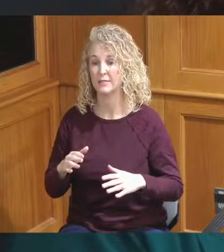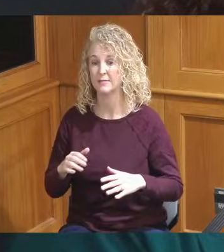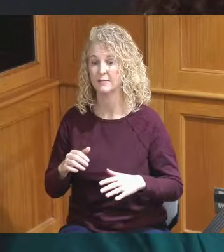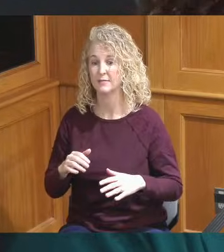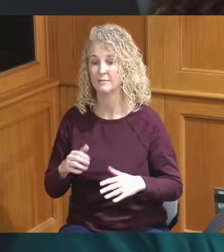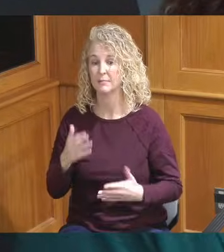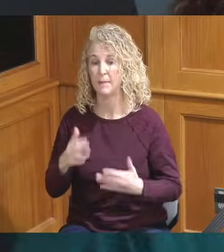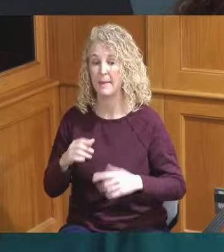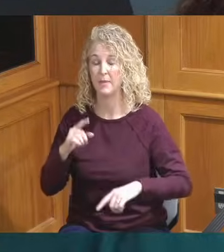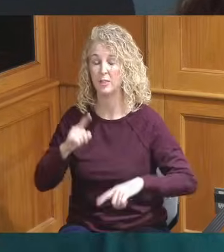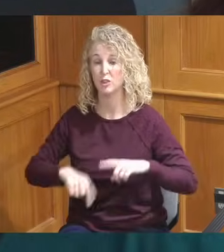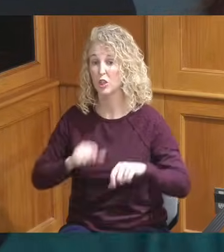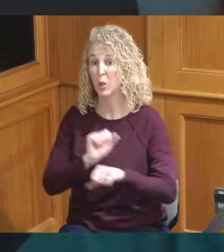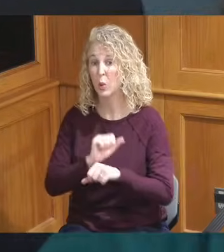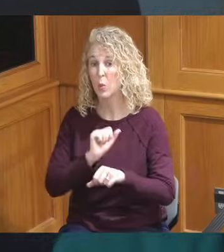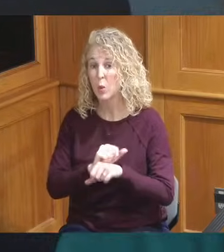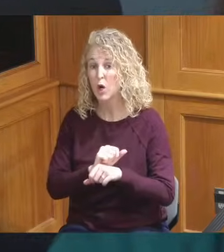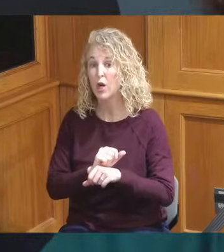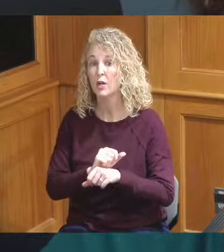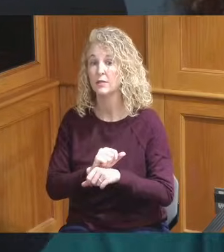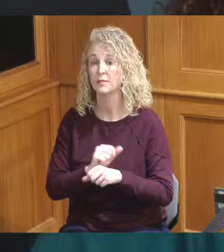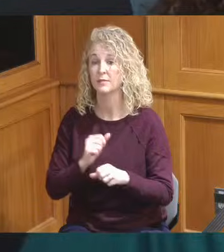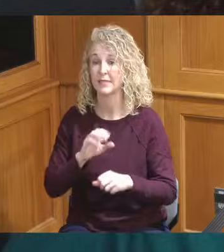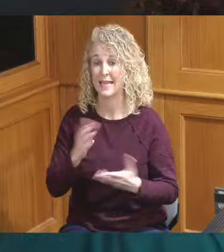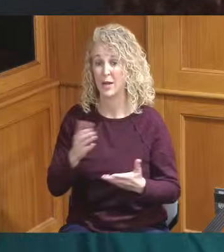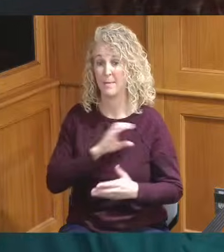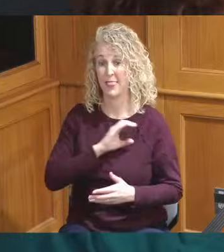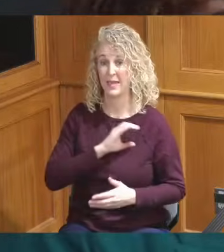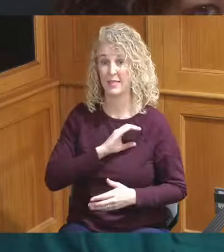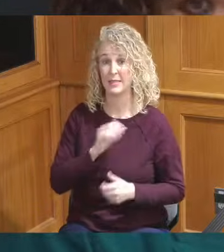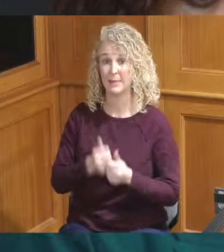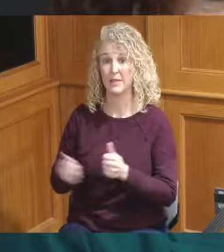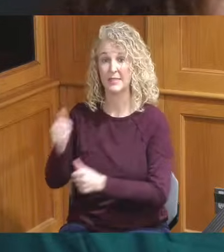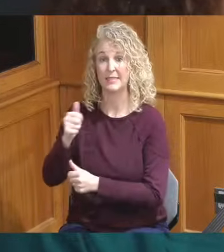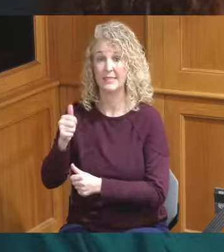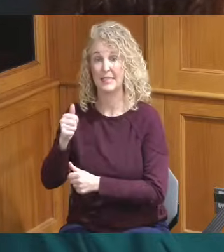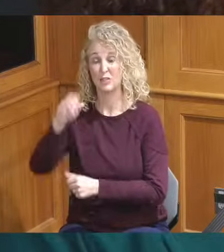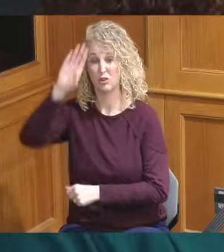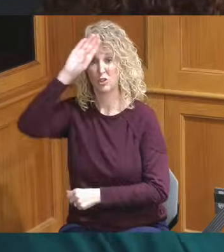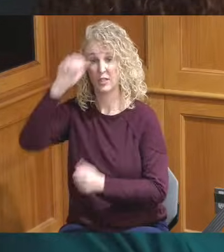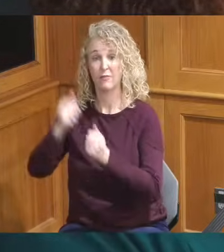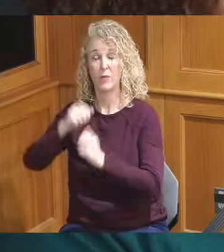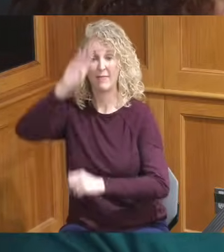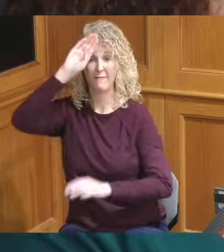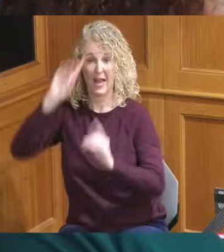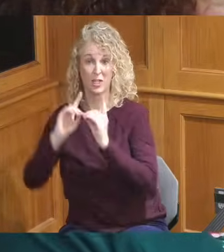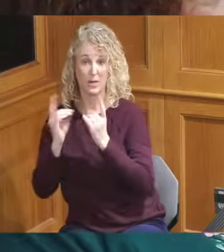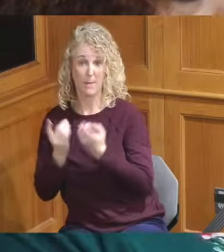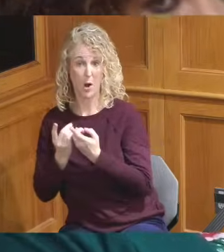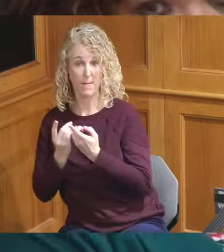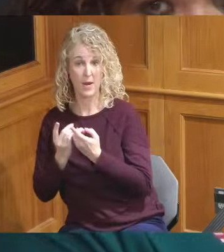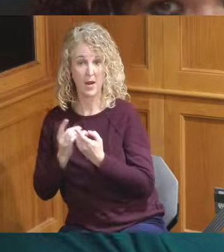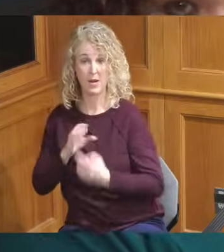mistaken Chief District District Chief Winston. He's with the Fire Department and Chief Wright